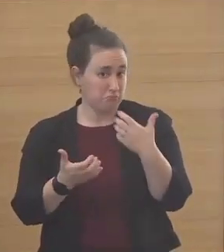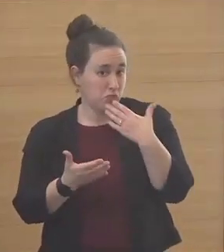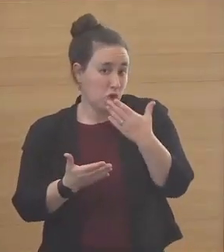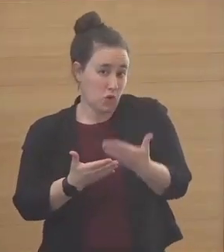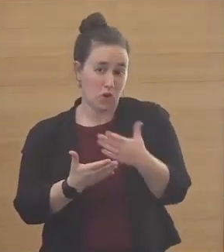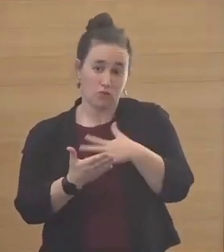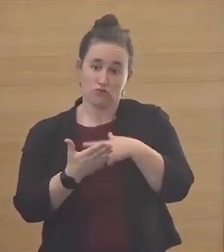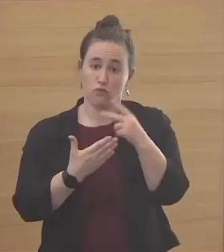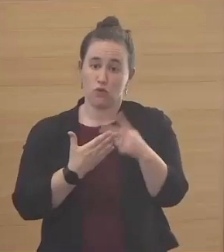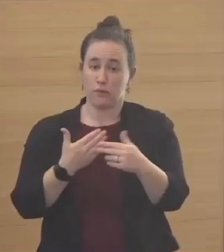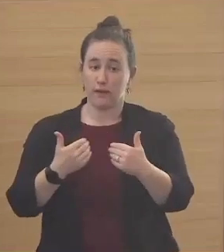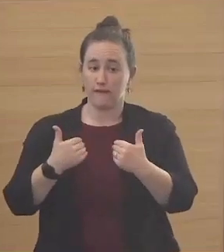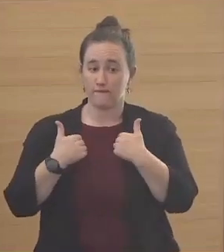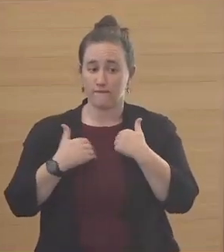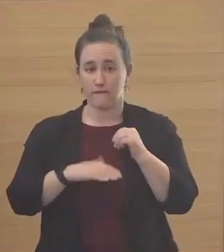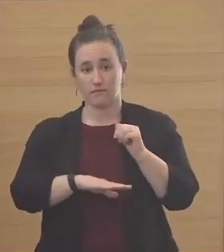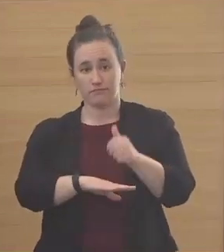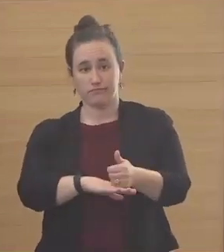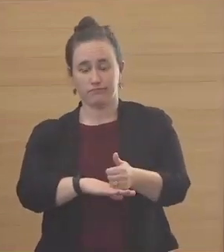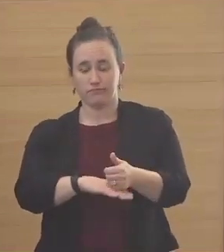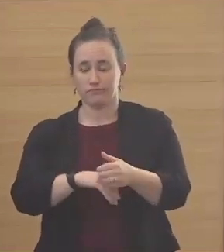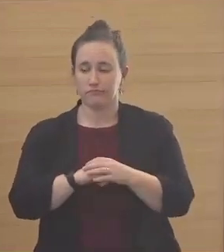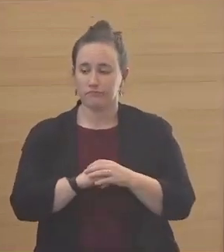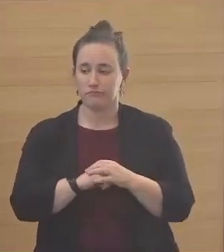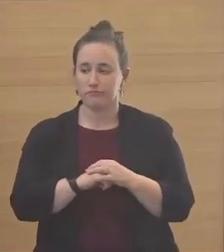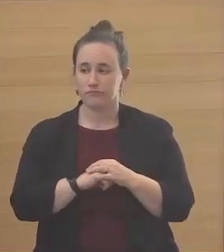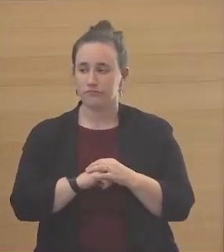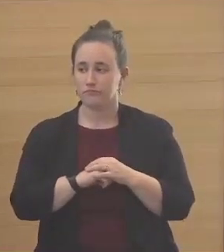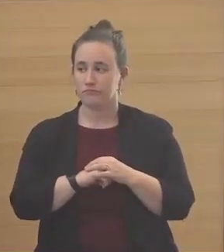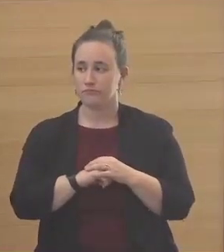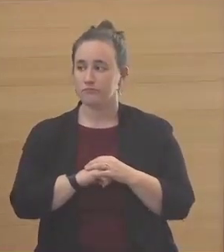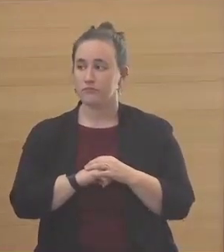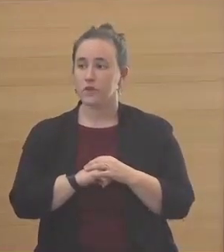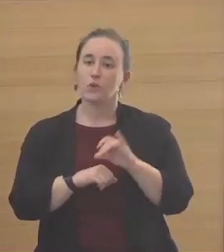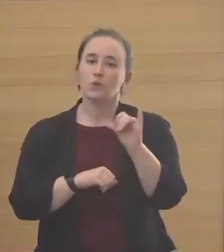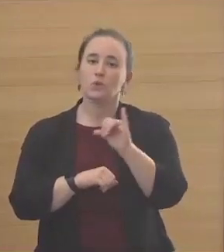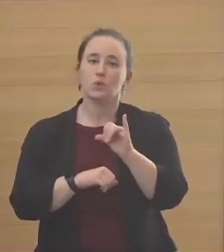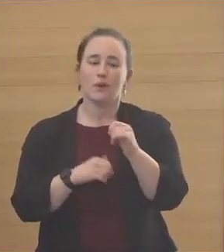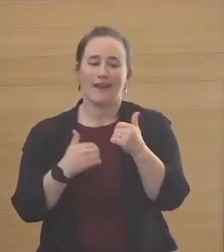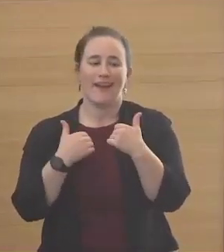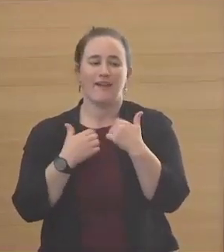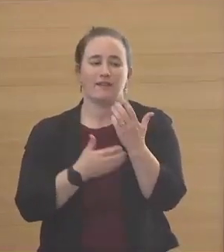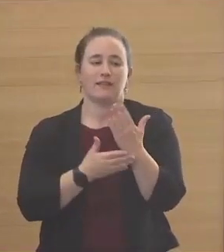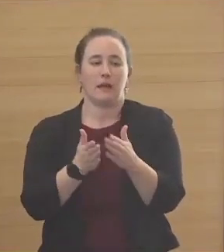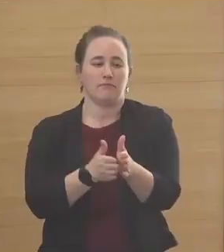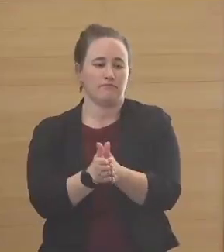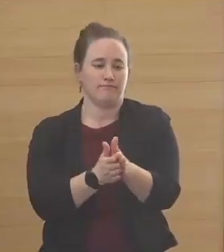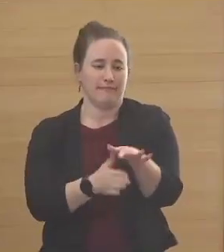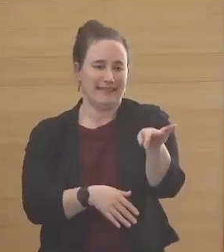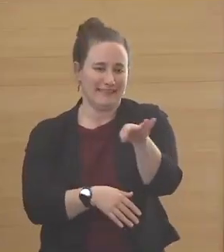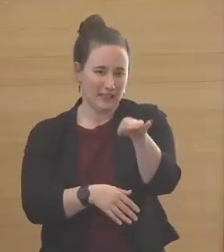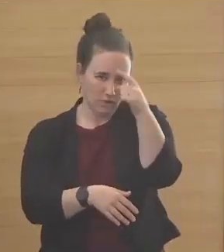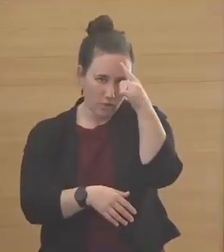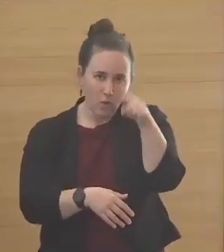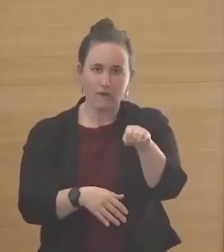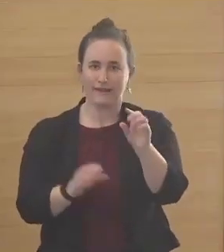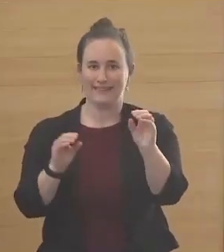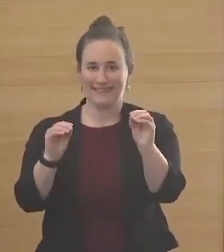it's a grant program that incentivizes teachers